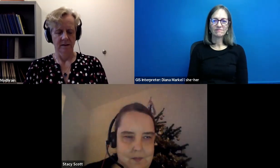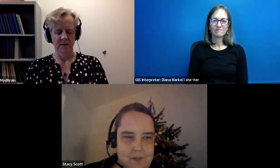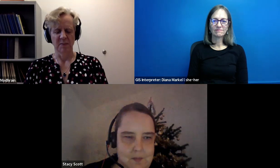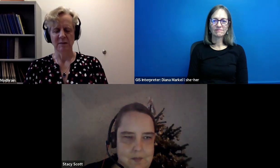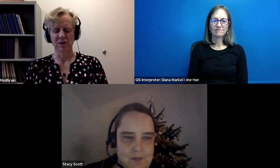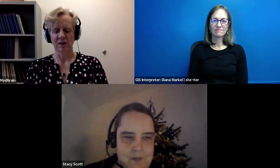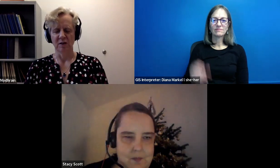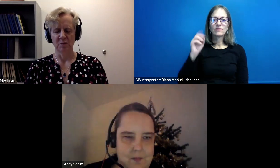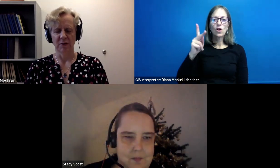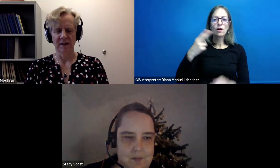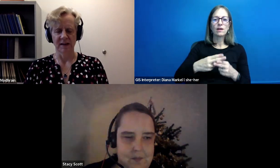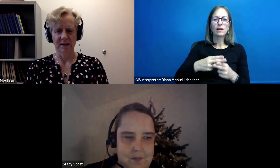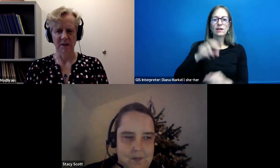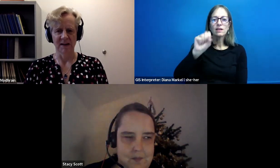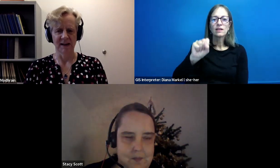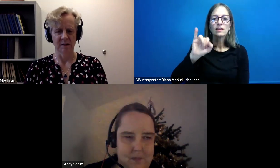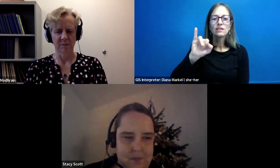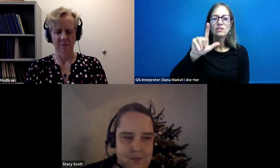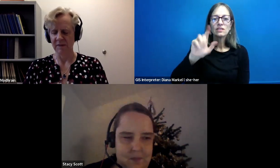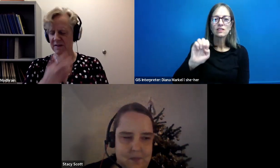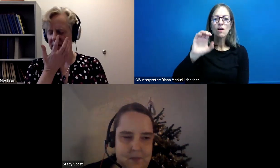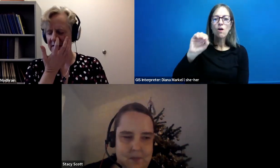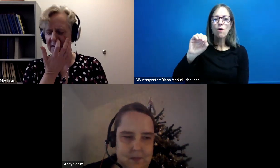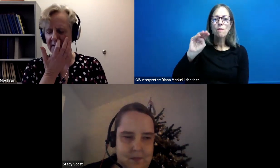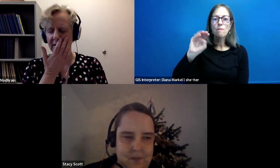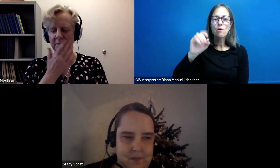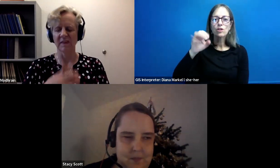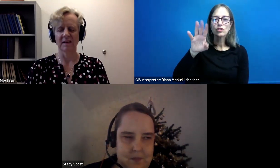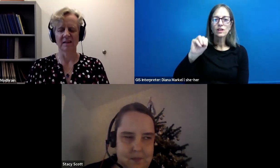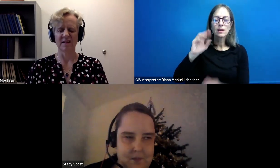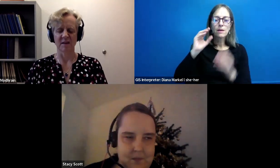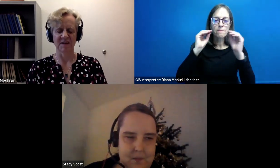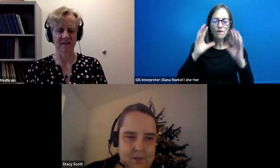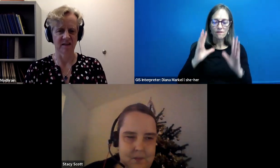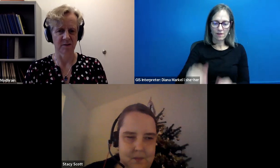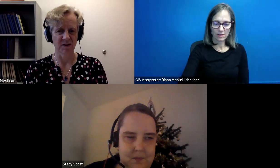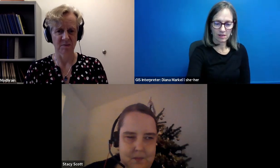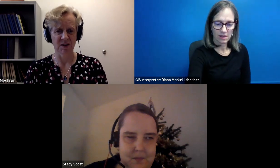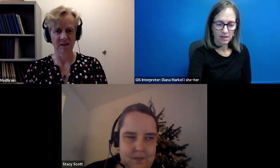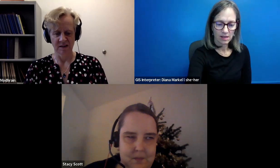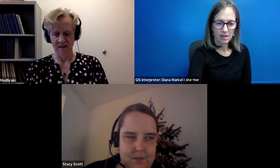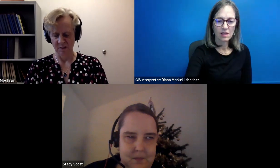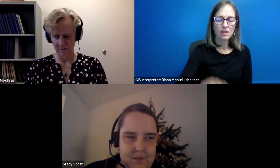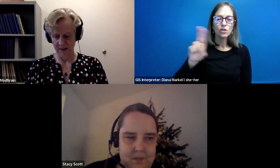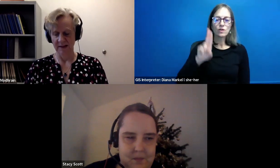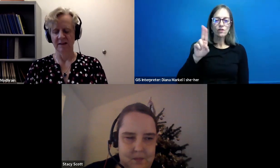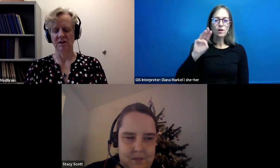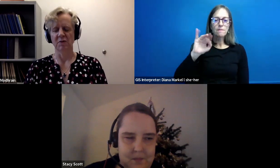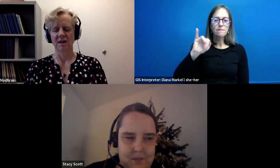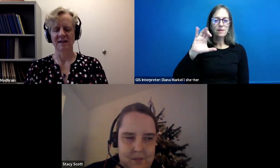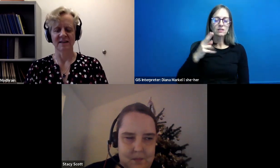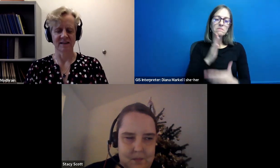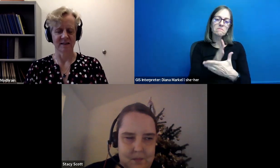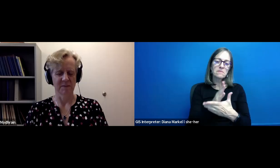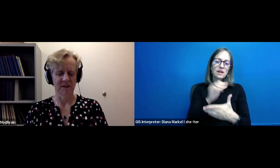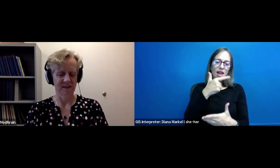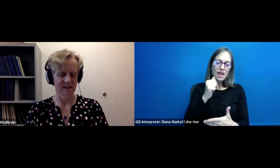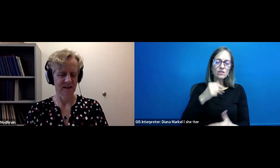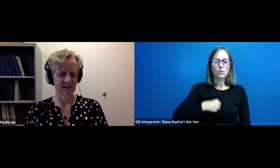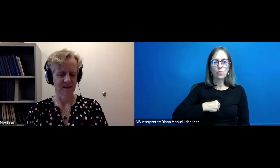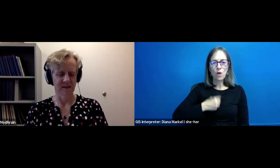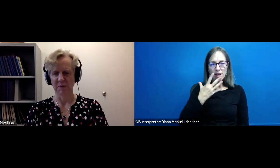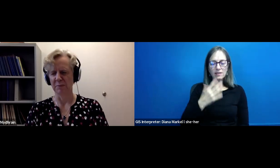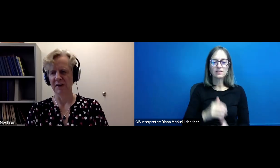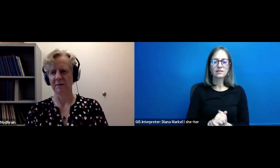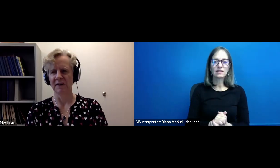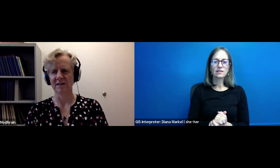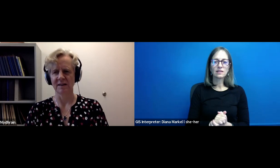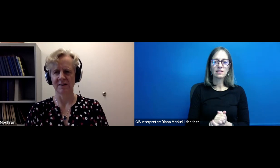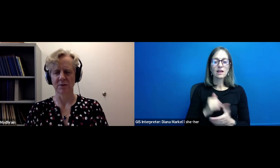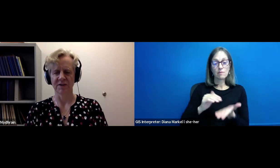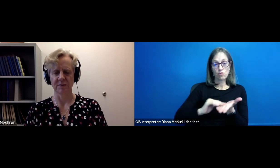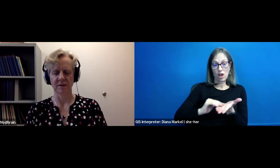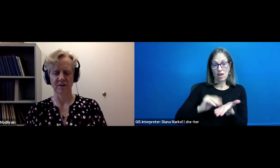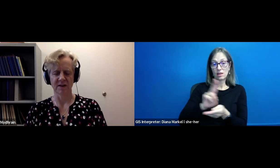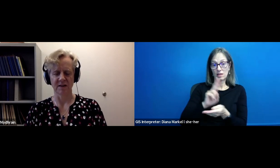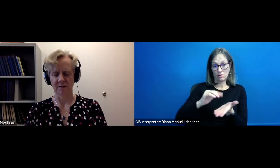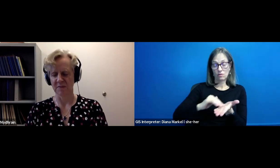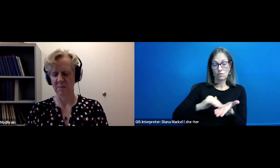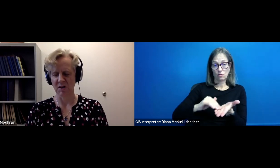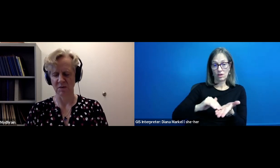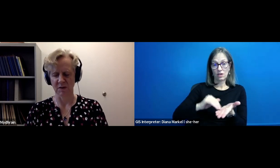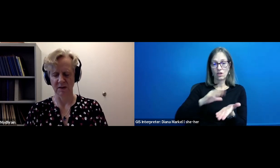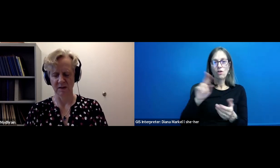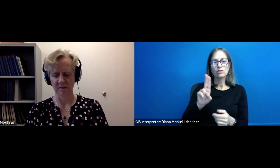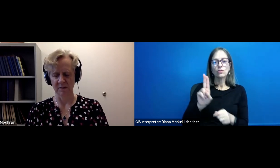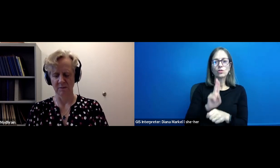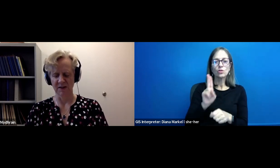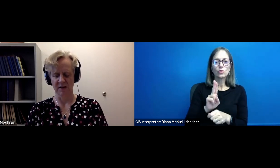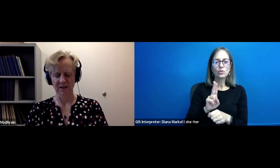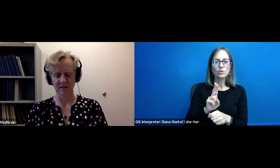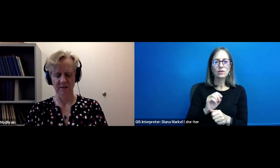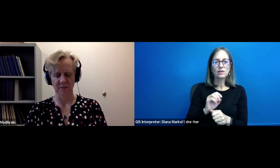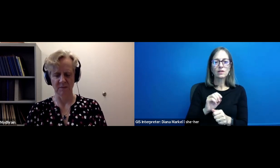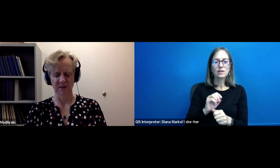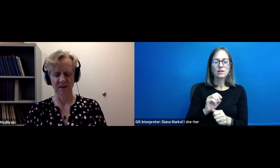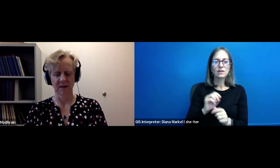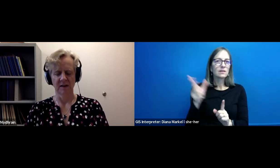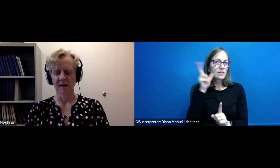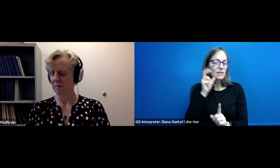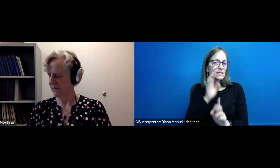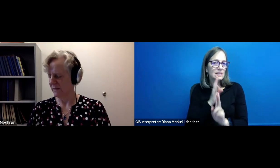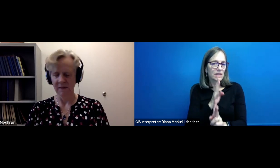Sile O'Modhrain: So my name is Sile O'Modhrain. I am a professor, as Simon said, at the University of Michigan I'm Middle Aged, I'm white. I am a braille reader, and also use speech for reading content because i'm blind.